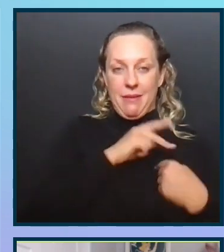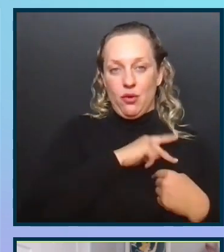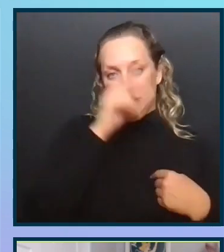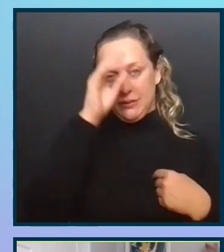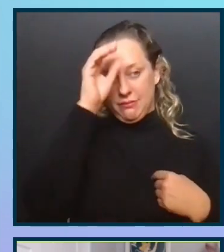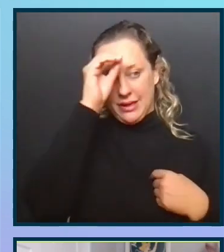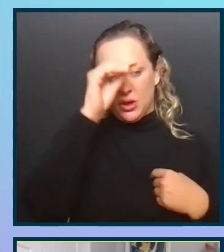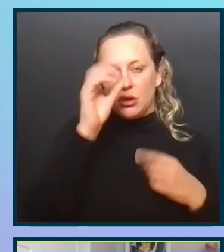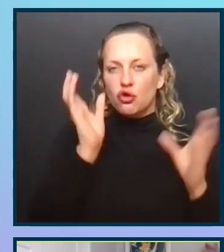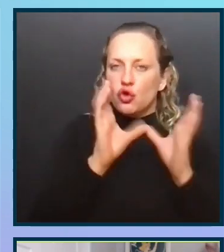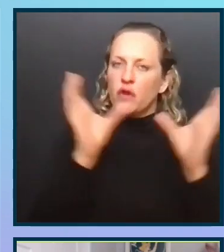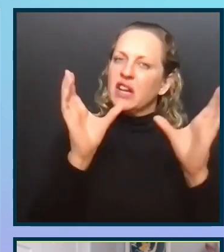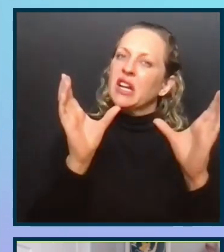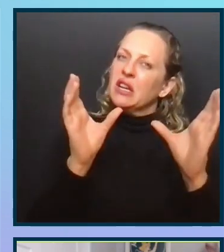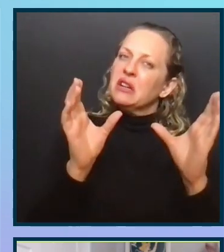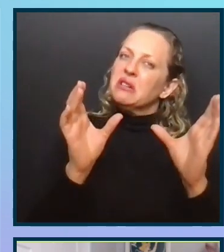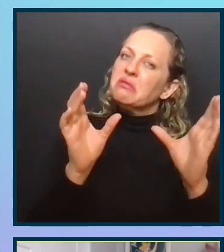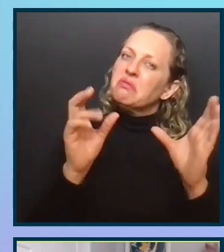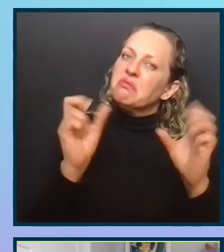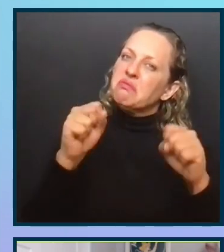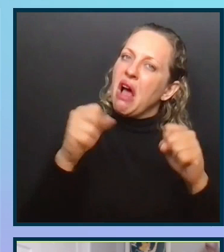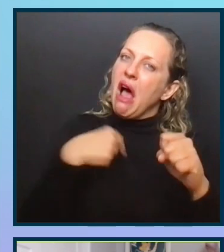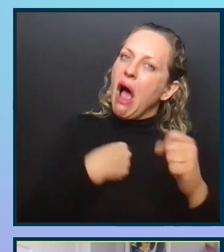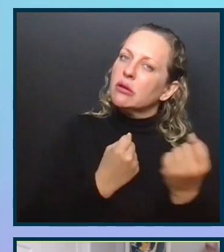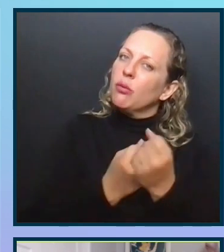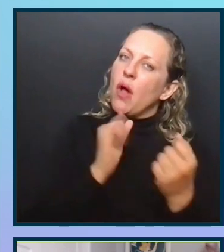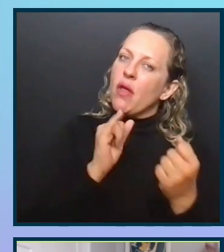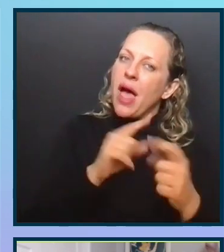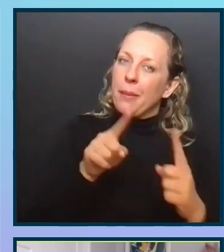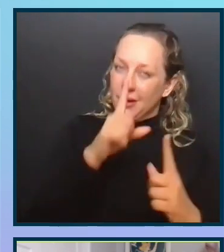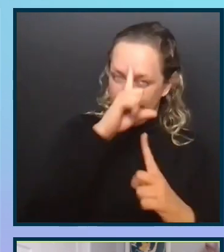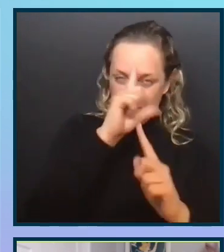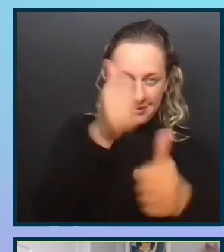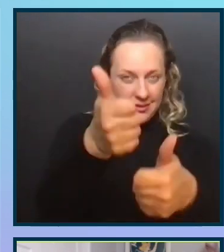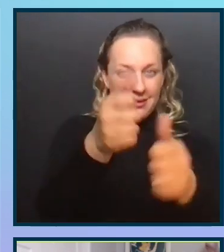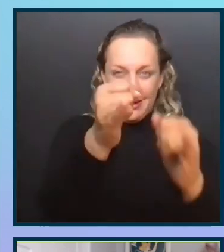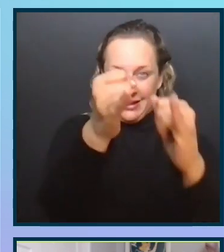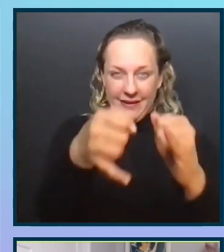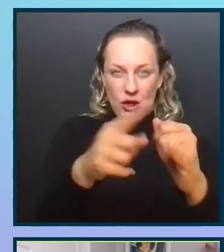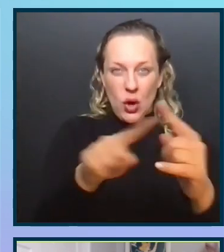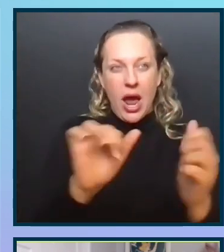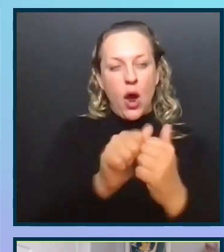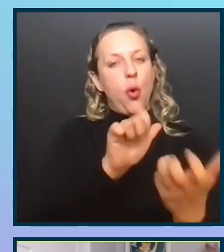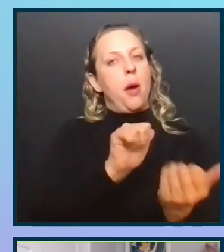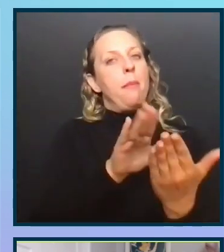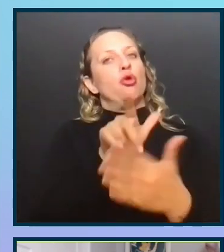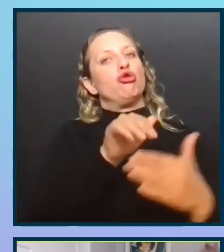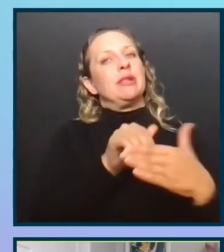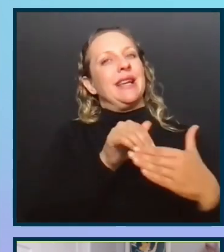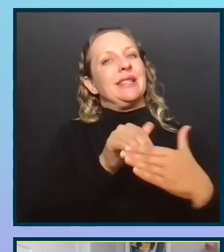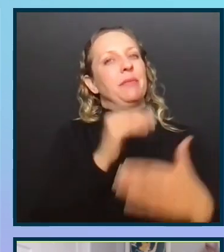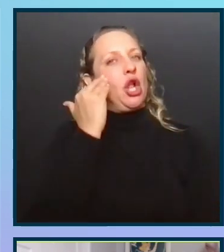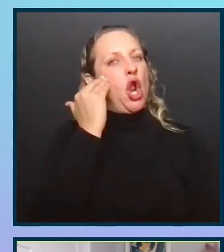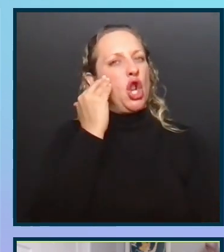It's all about individual choice and (clears throat) and the ways that they want to approach their accessibility knowledge.